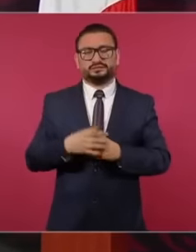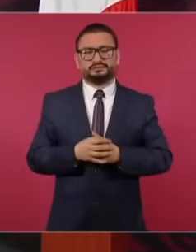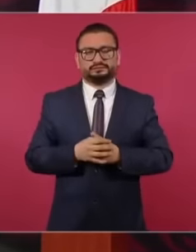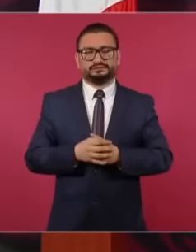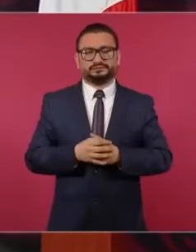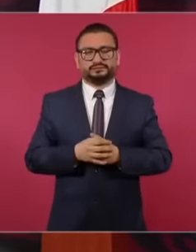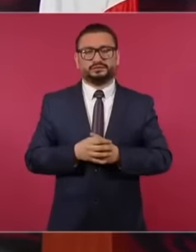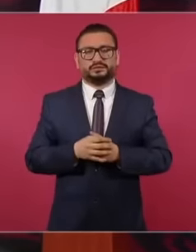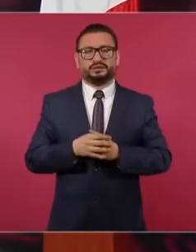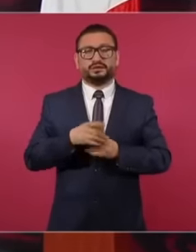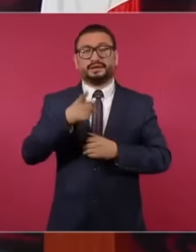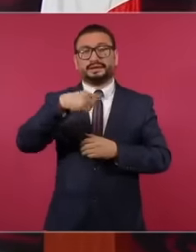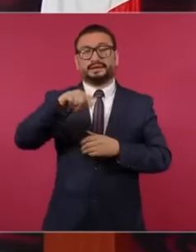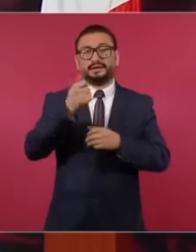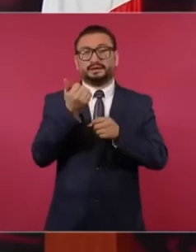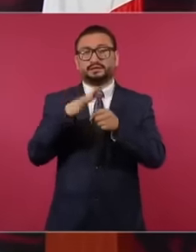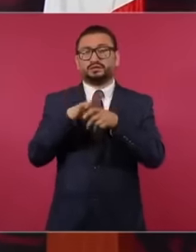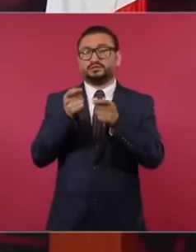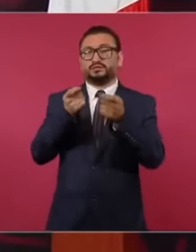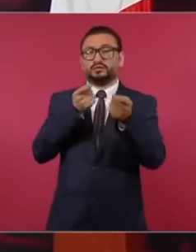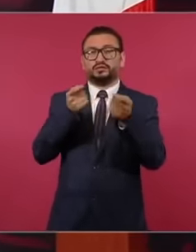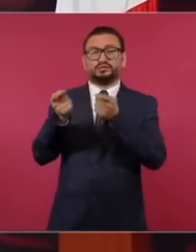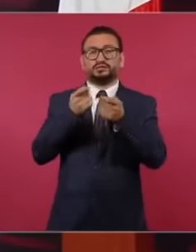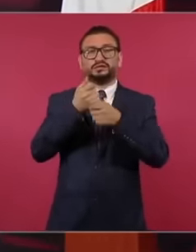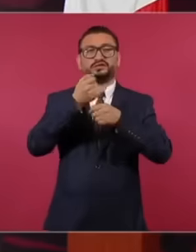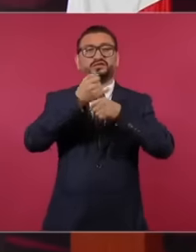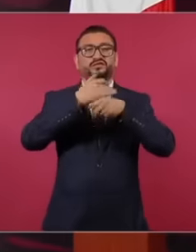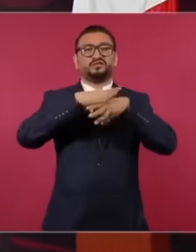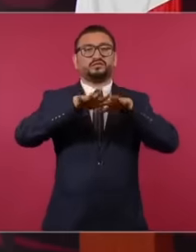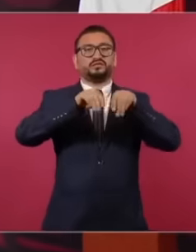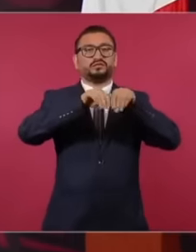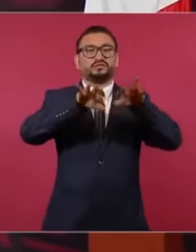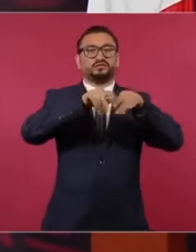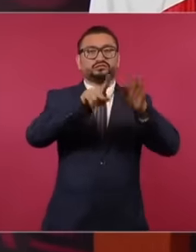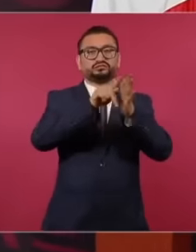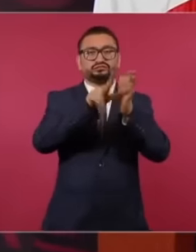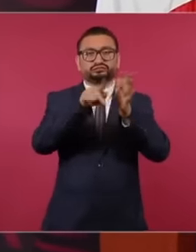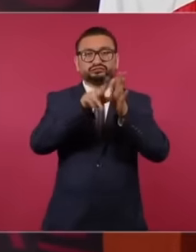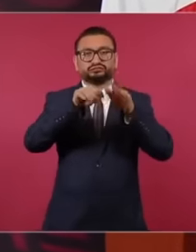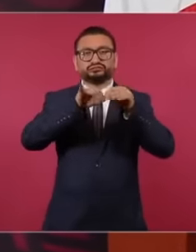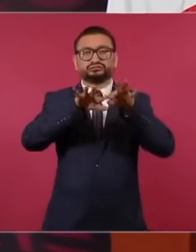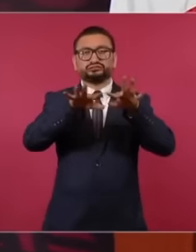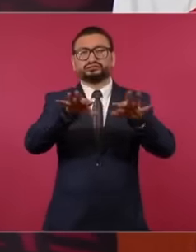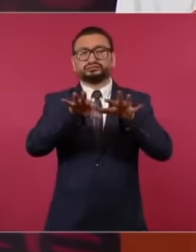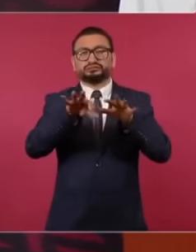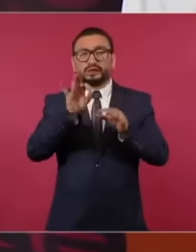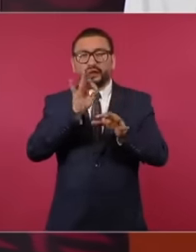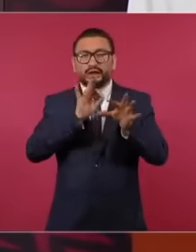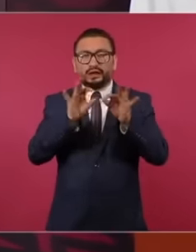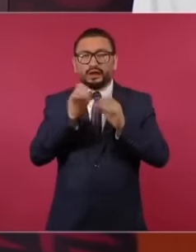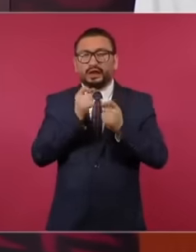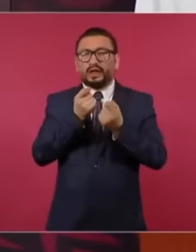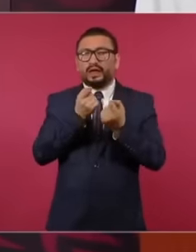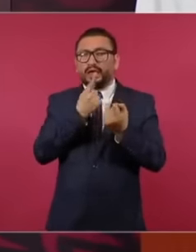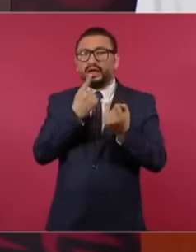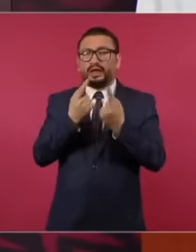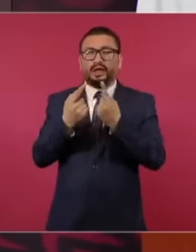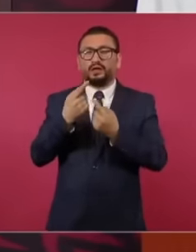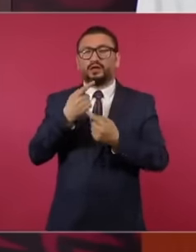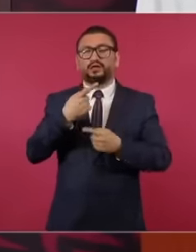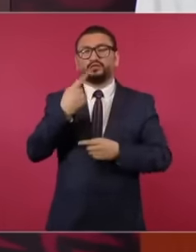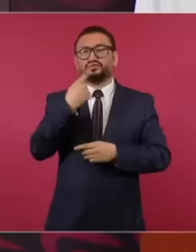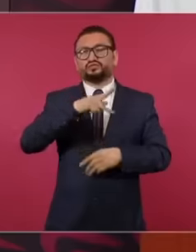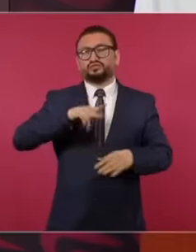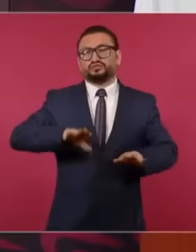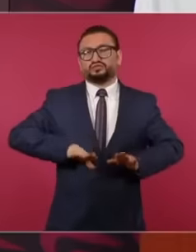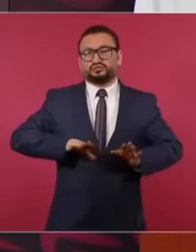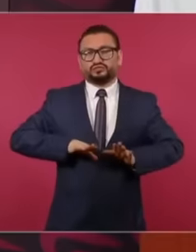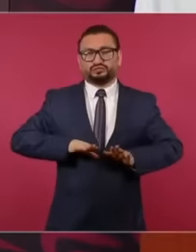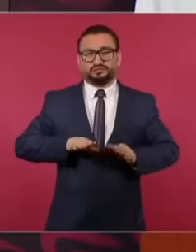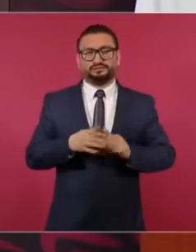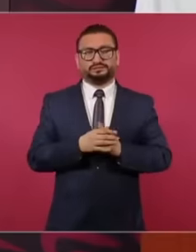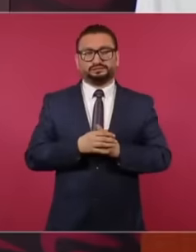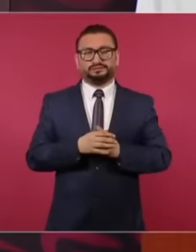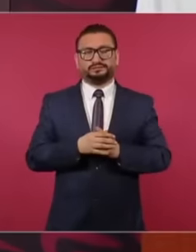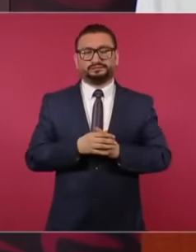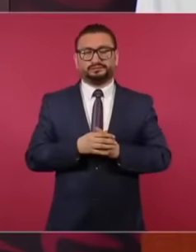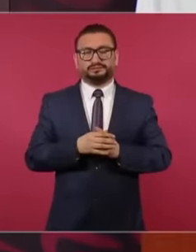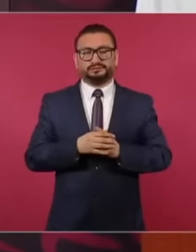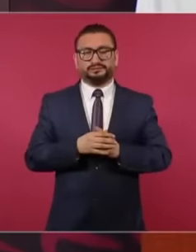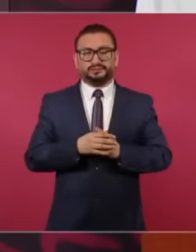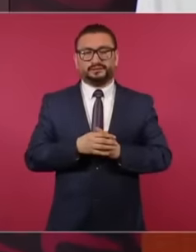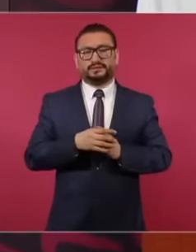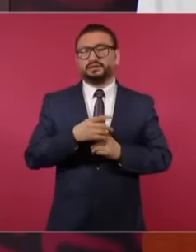managed information and made known only what was convenient for them,